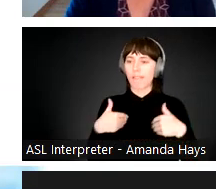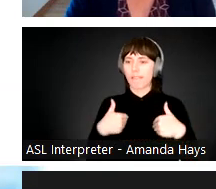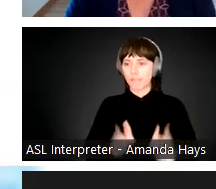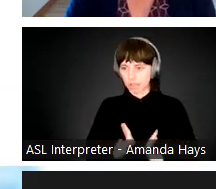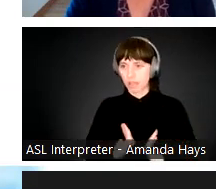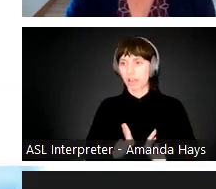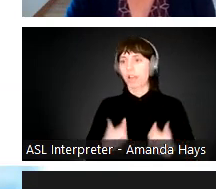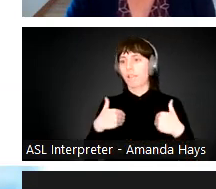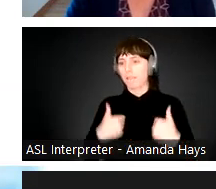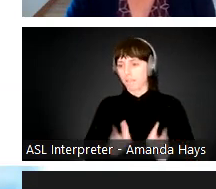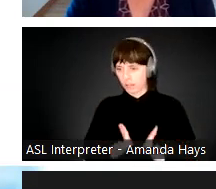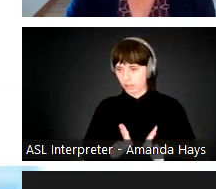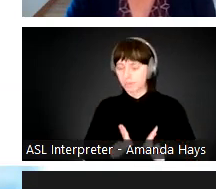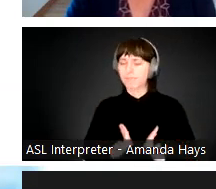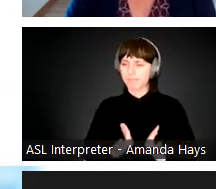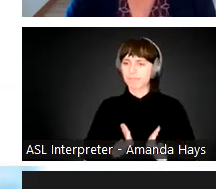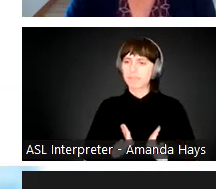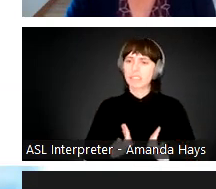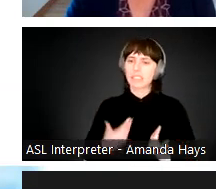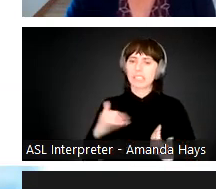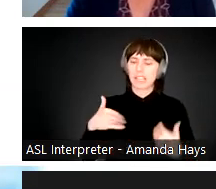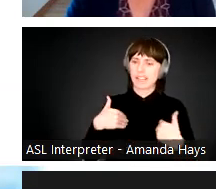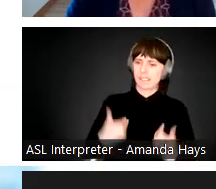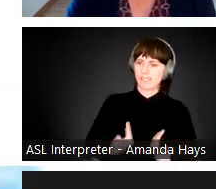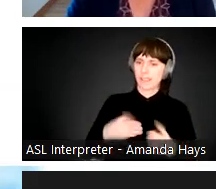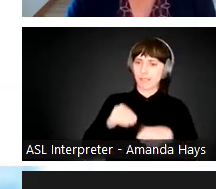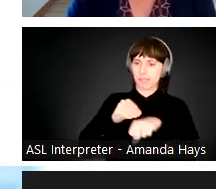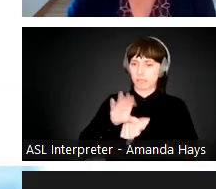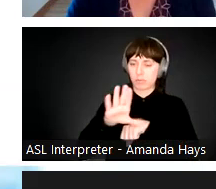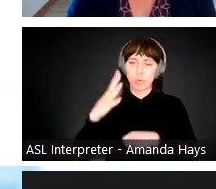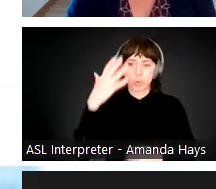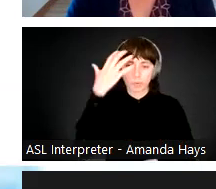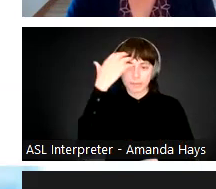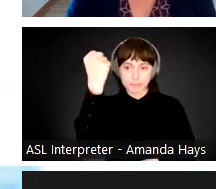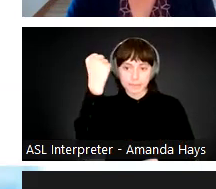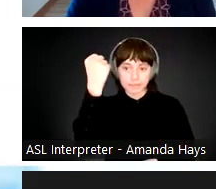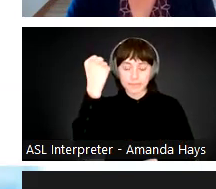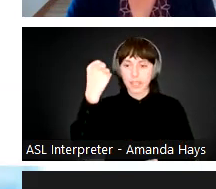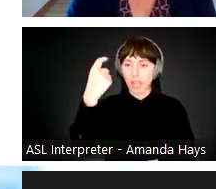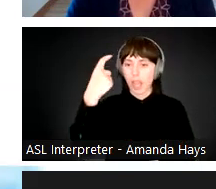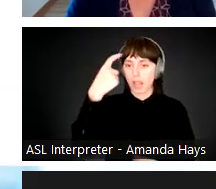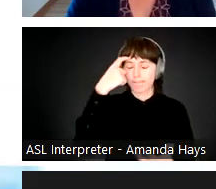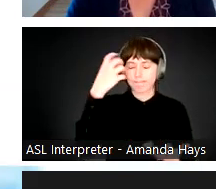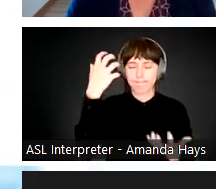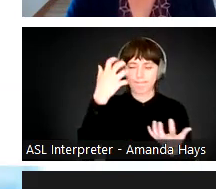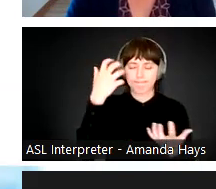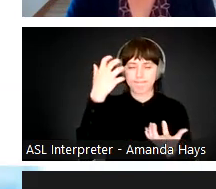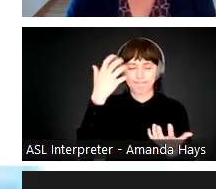has an impact also on memory and brain fog- that's one of the biggest symptoms